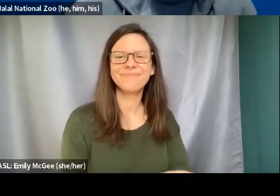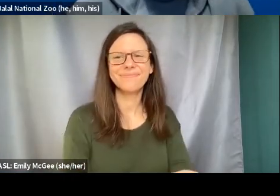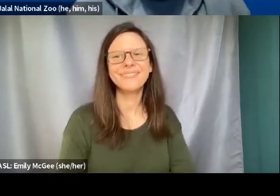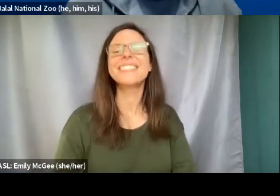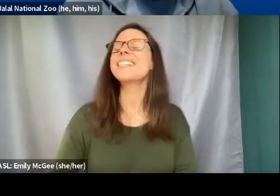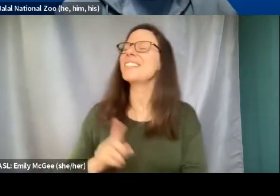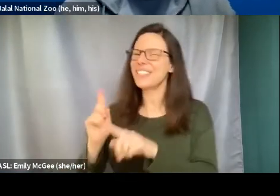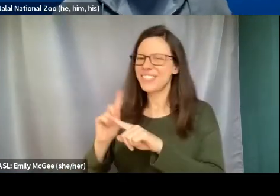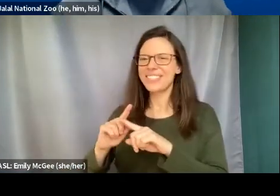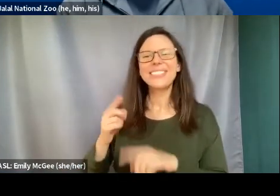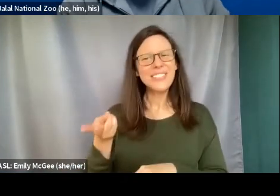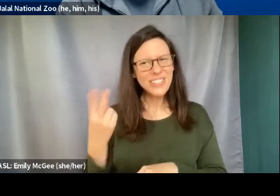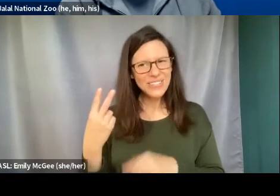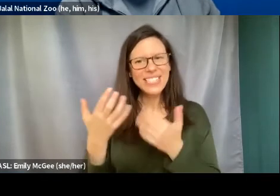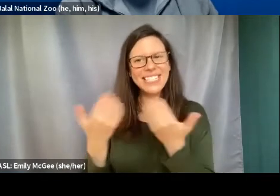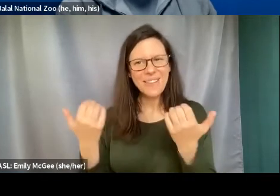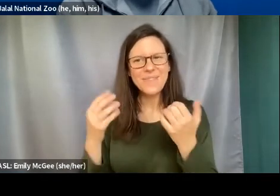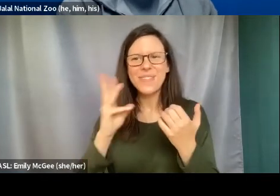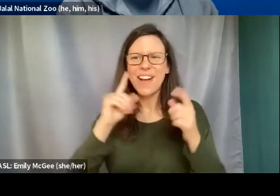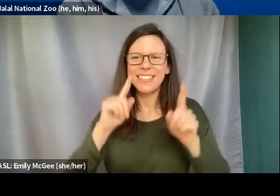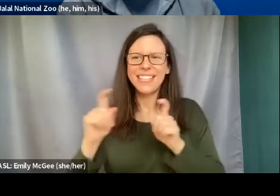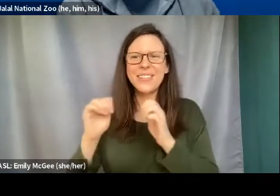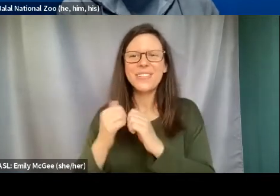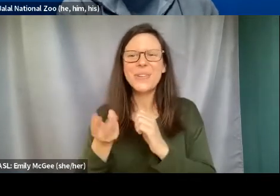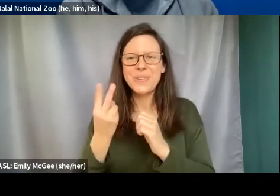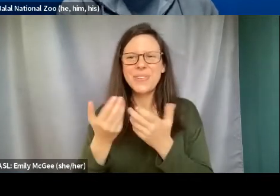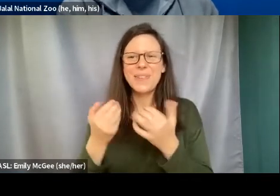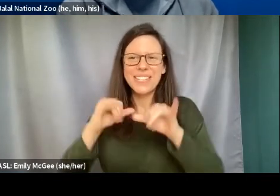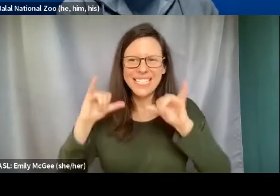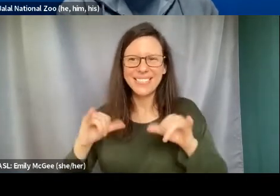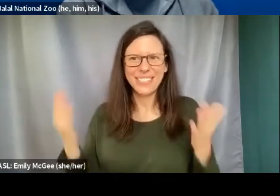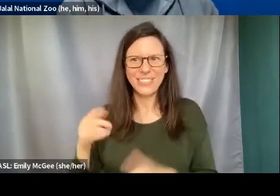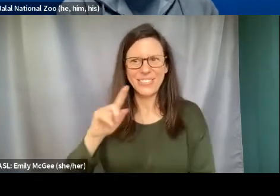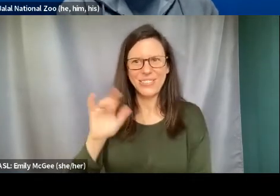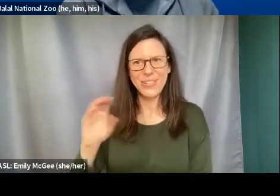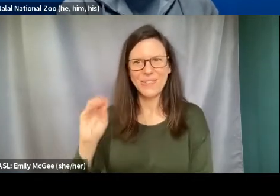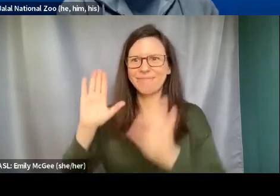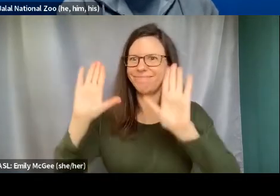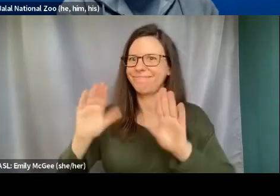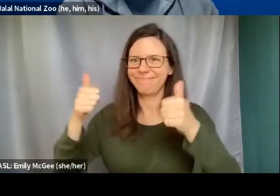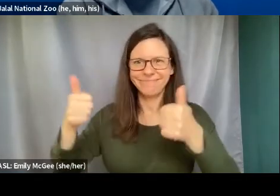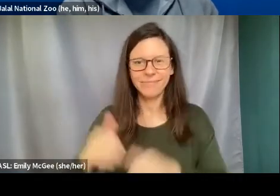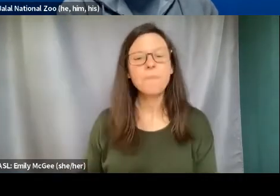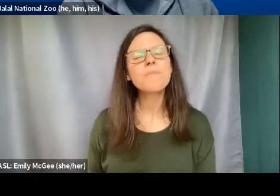systems in the zoo. That's great. All right, and you had talked about the refractometer. What is